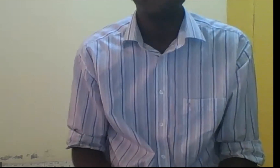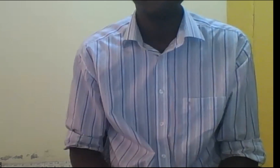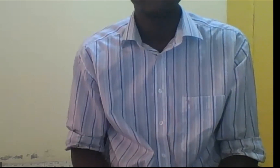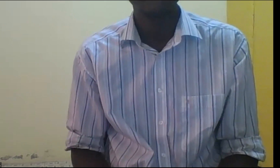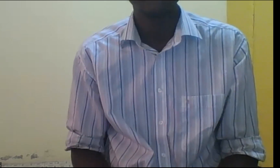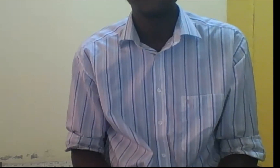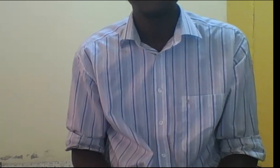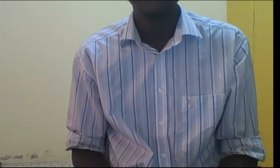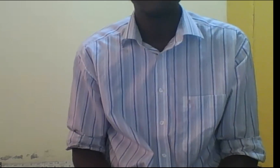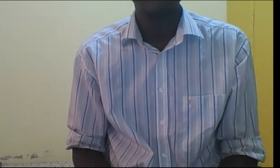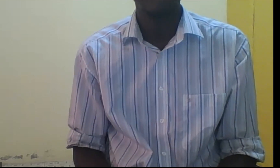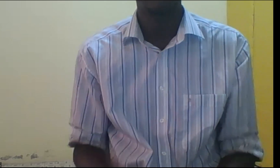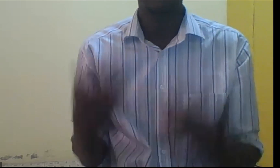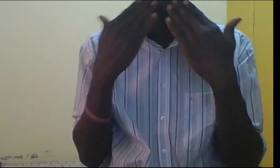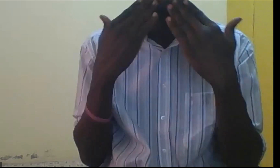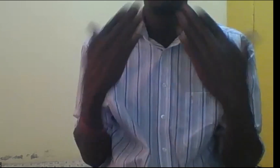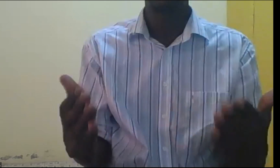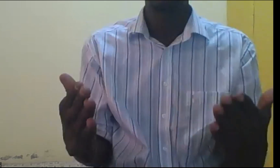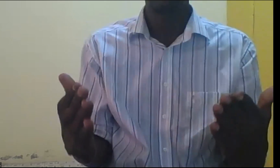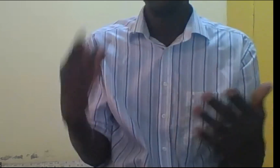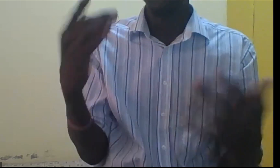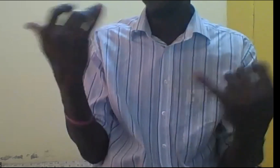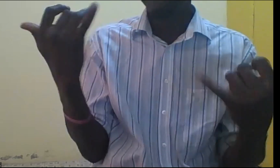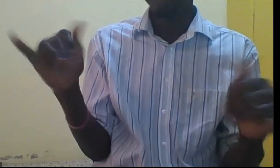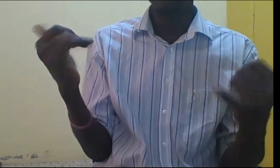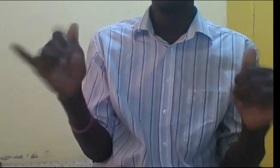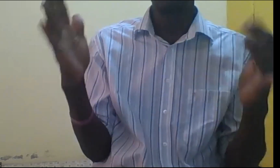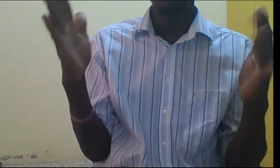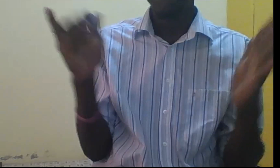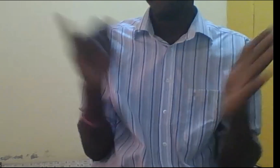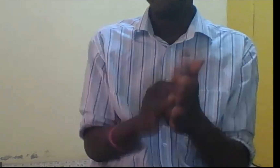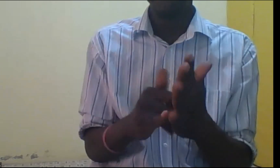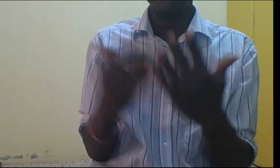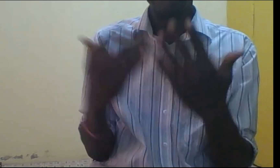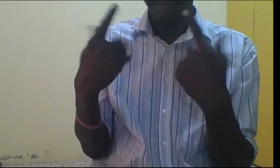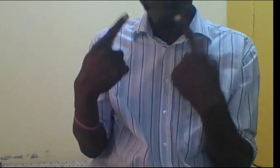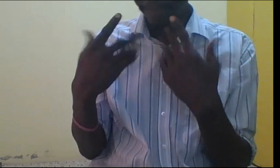Thank you for playing that. Thank you. Evelyn, for trying to get this across to us.